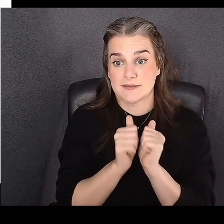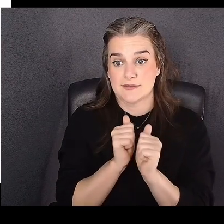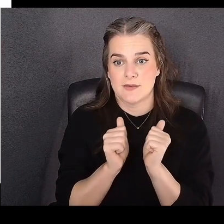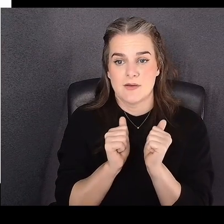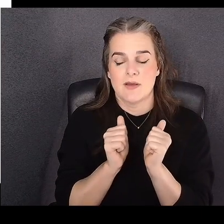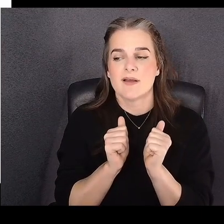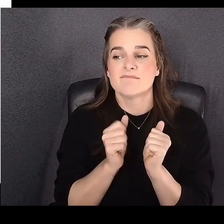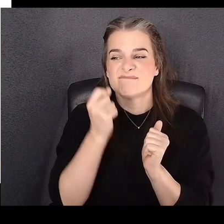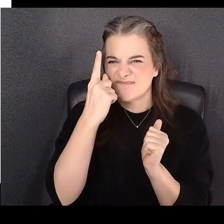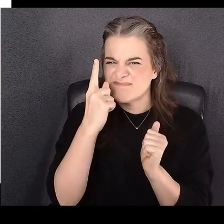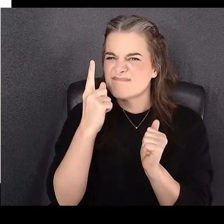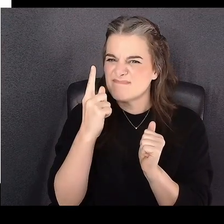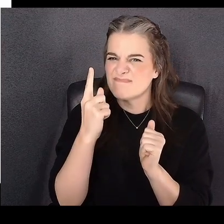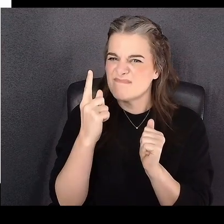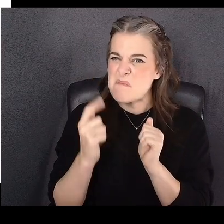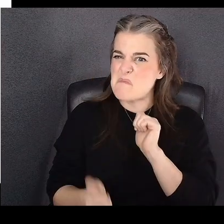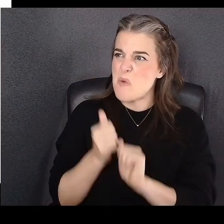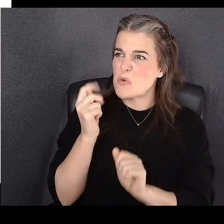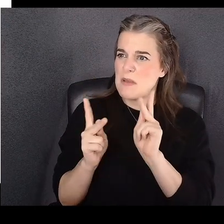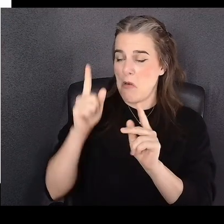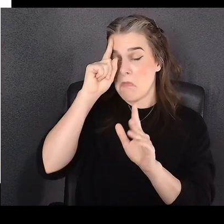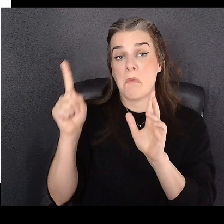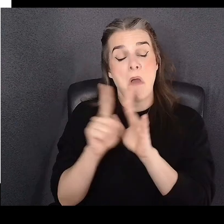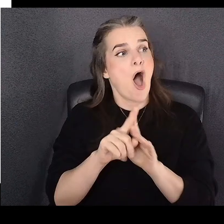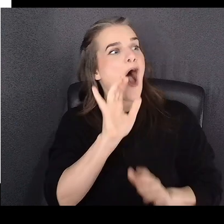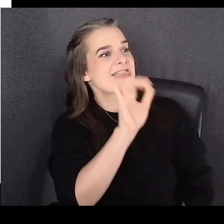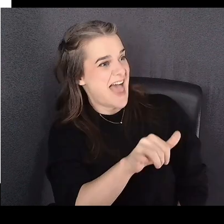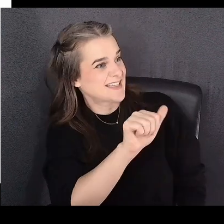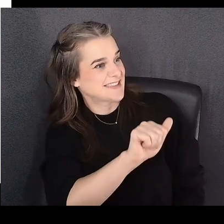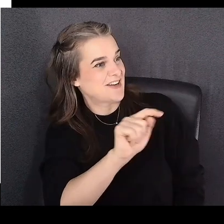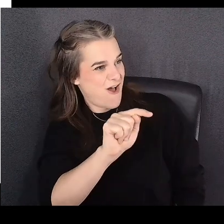of including assistive technology and recreation.